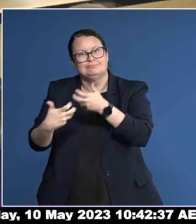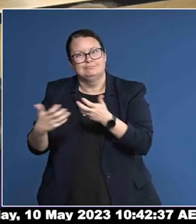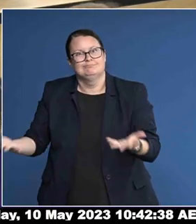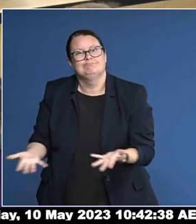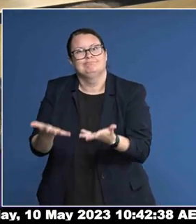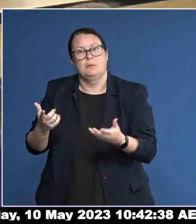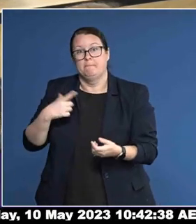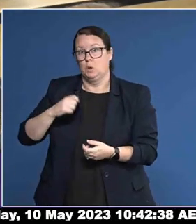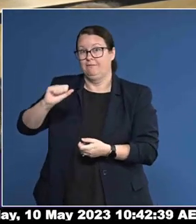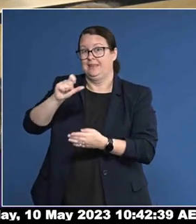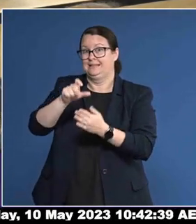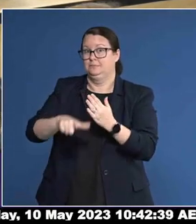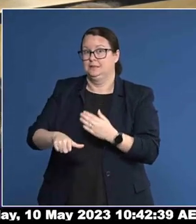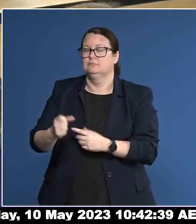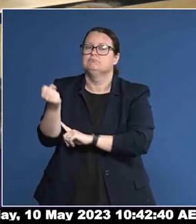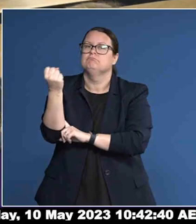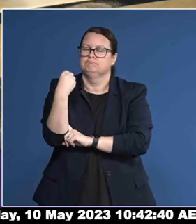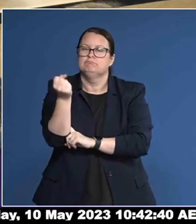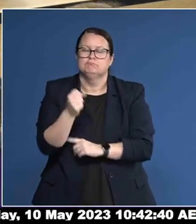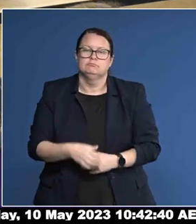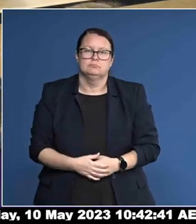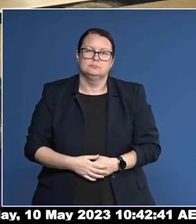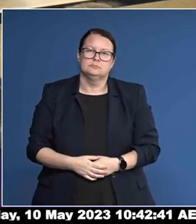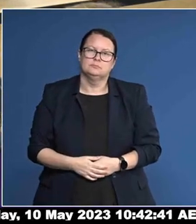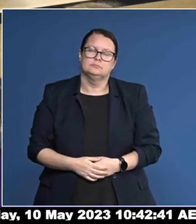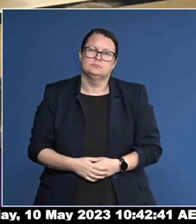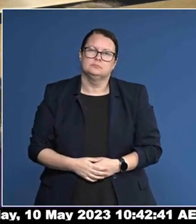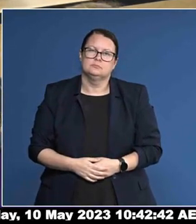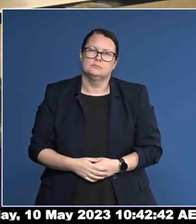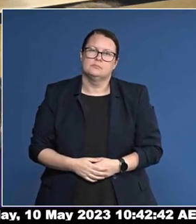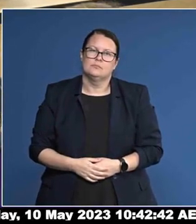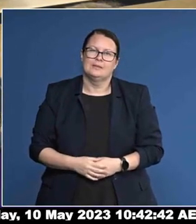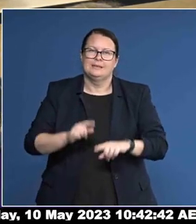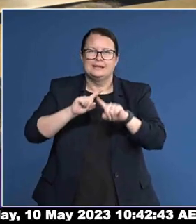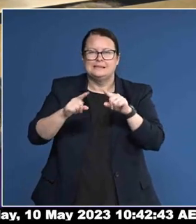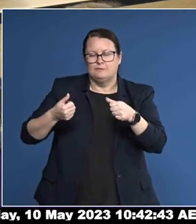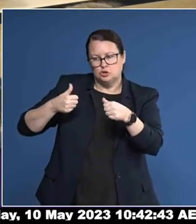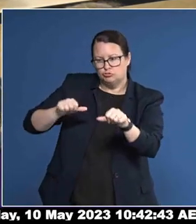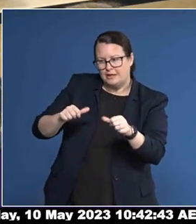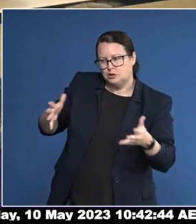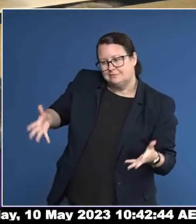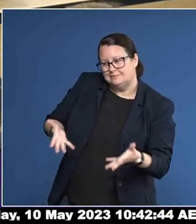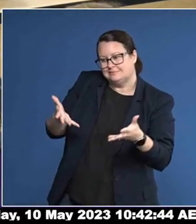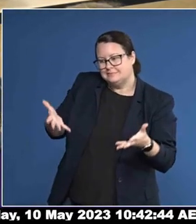And there are strategies or supports that will help students with disabilities to attend school? Yes.